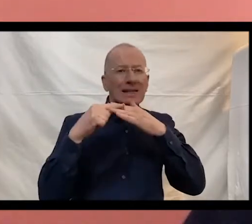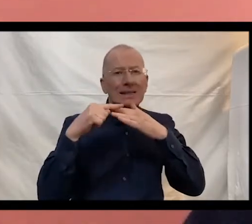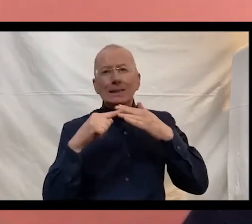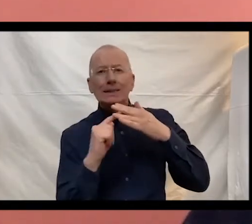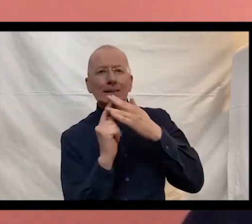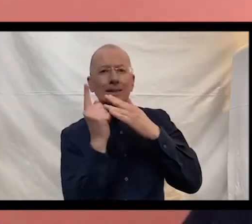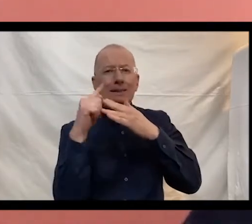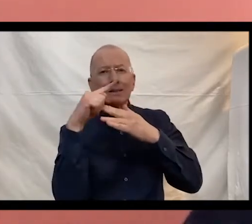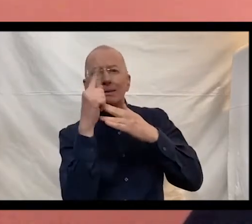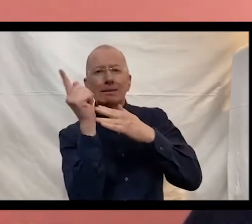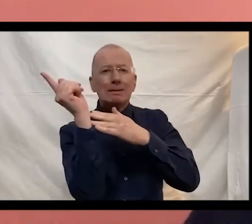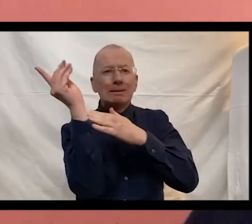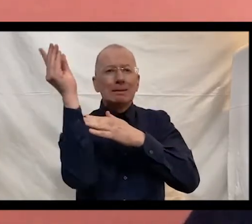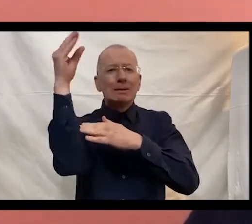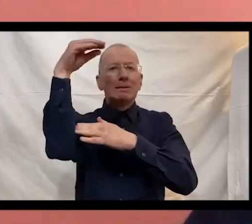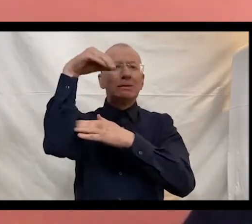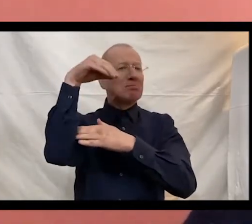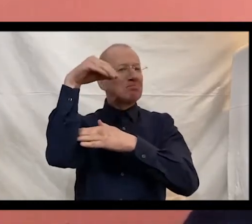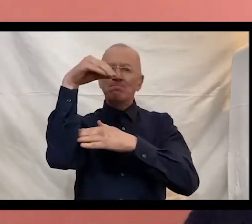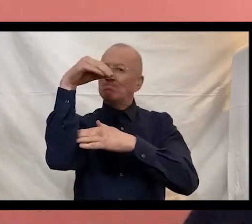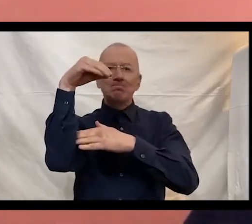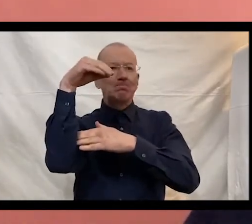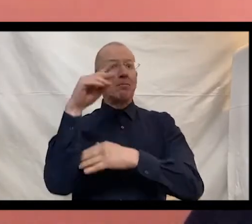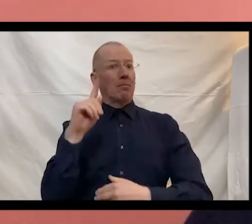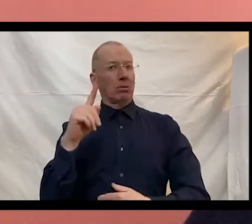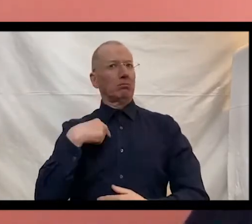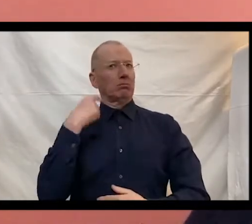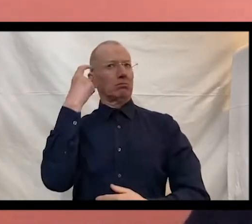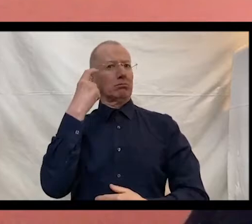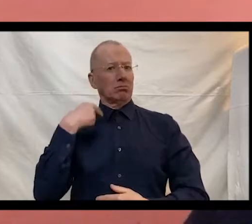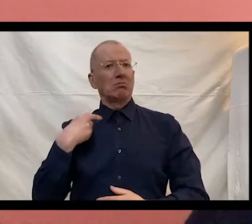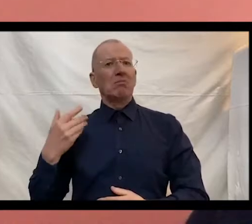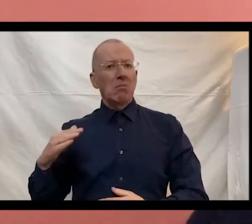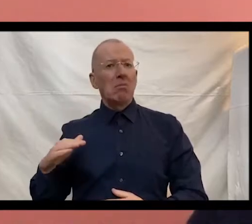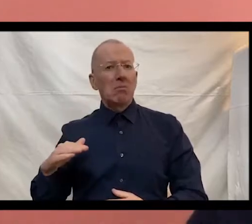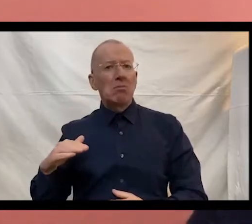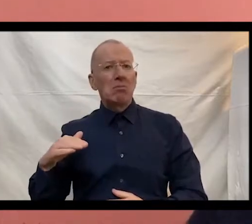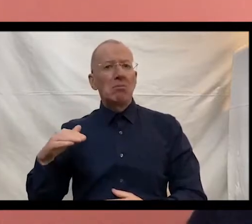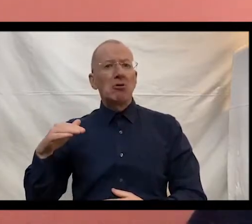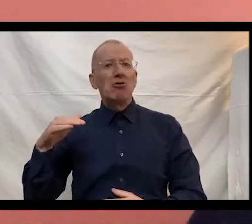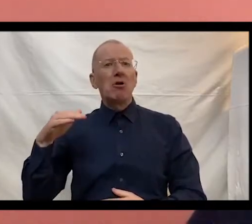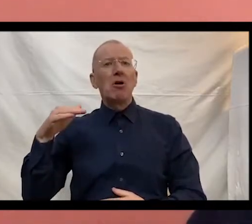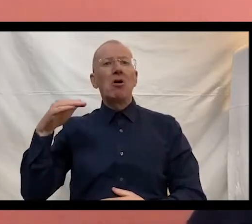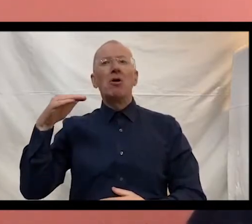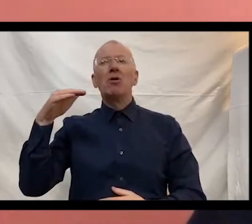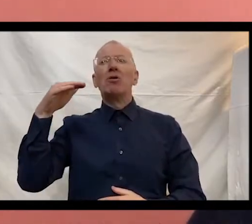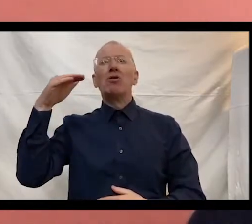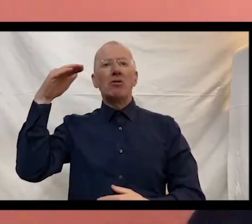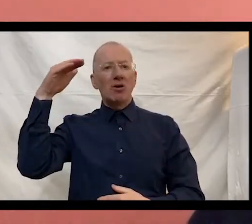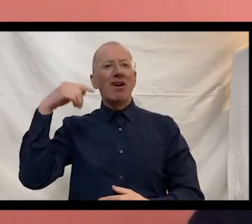to the reaching stalk and the folded bud. And yet I thought I grew.